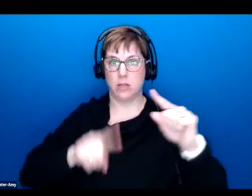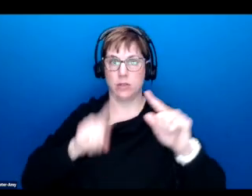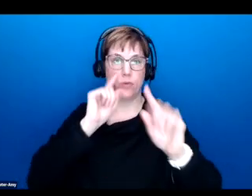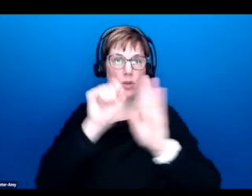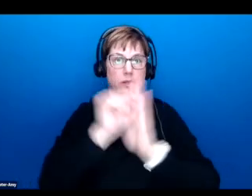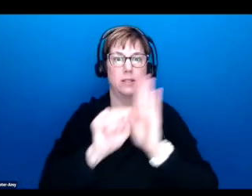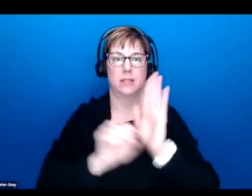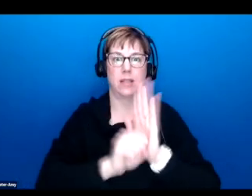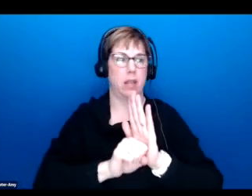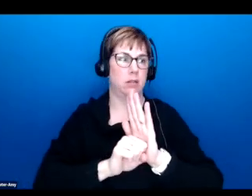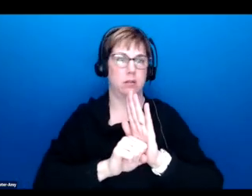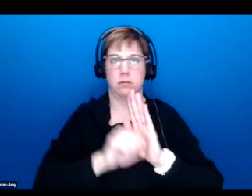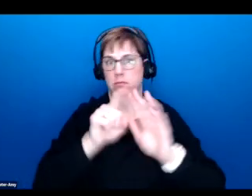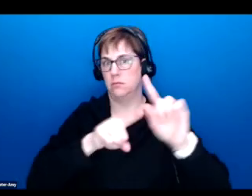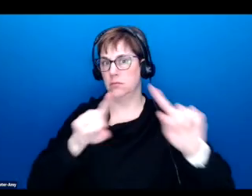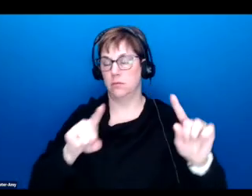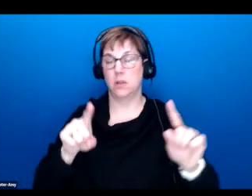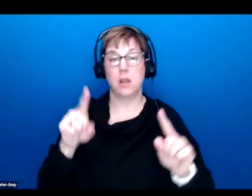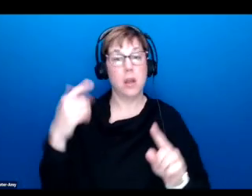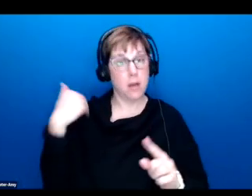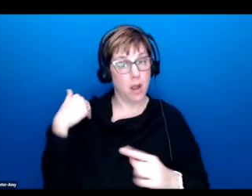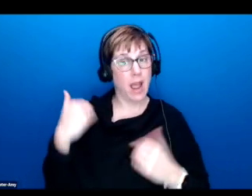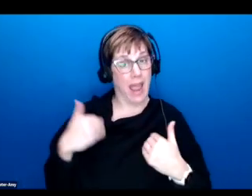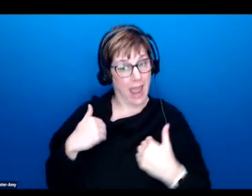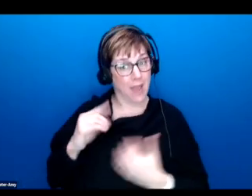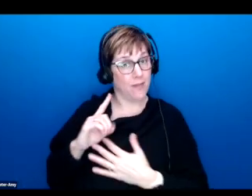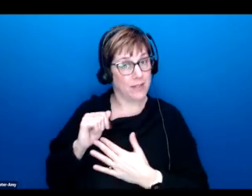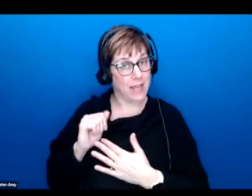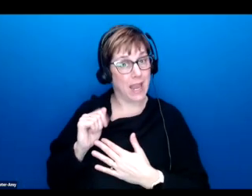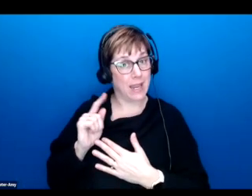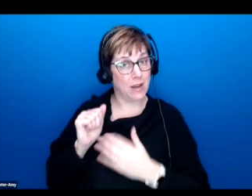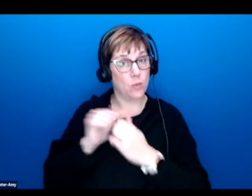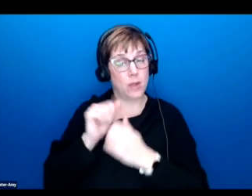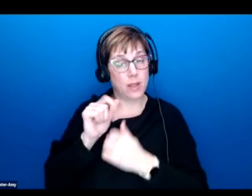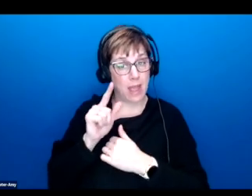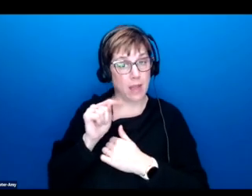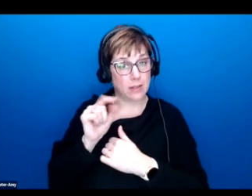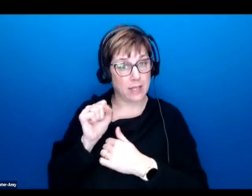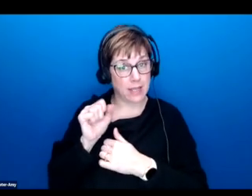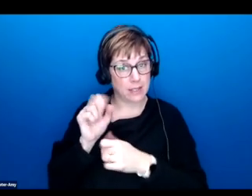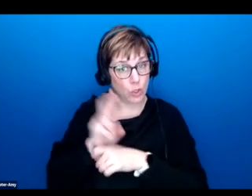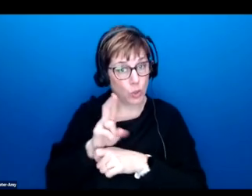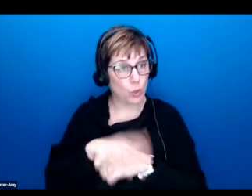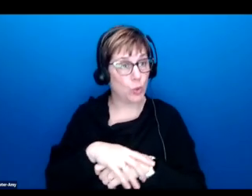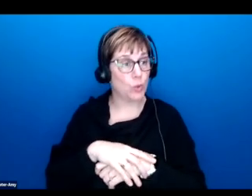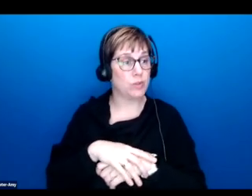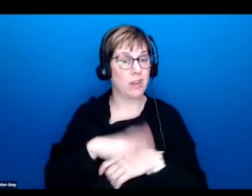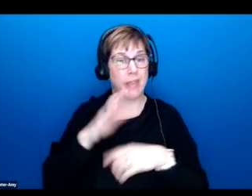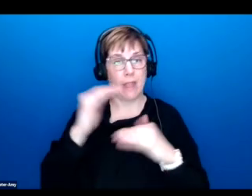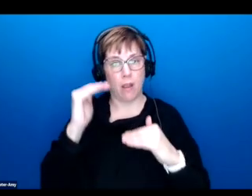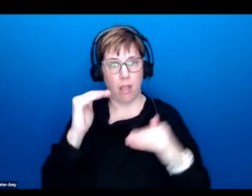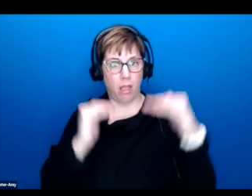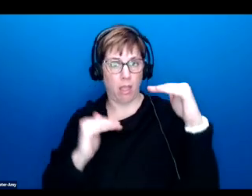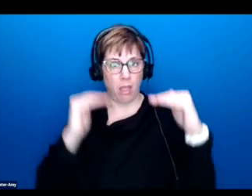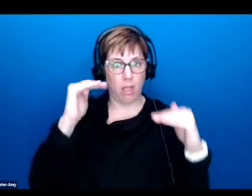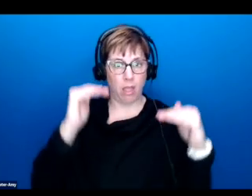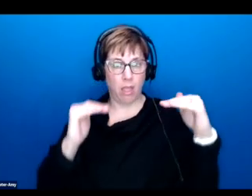When we have had data on LTSS use and disparities, sometimes that data is limited,